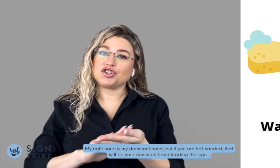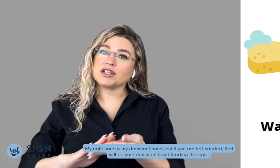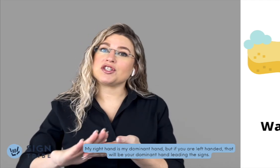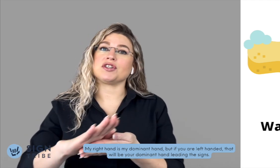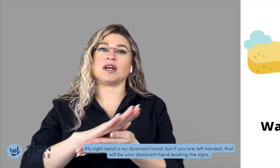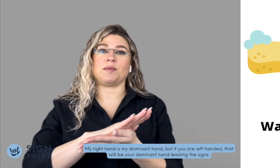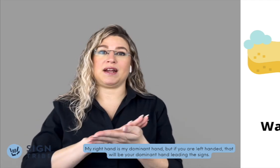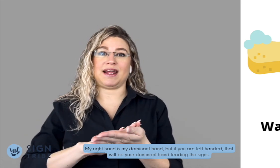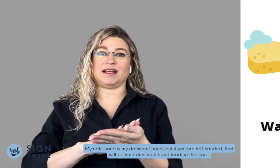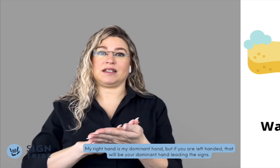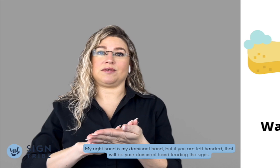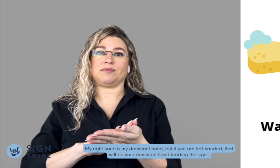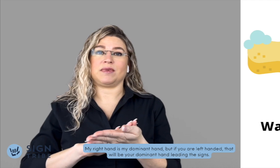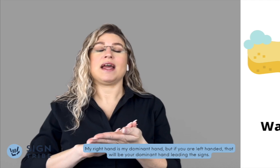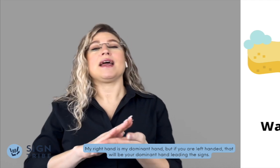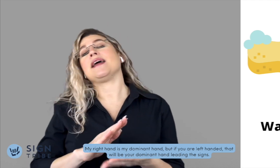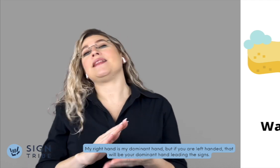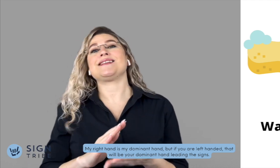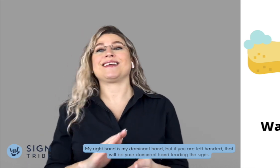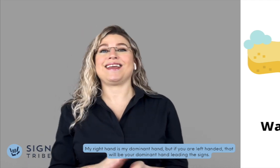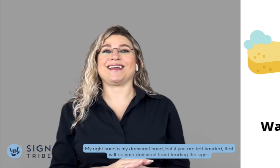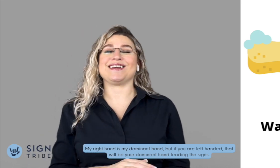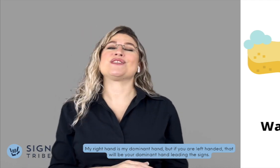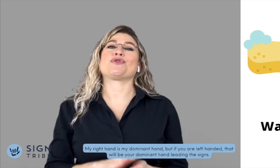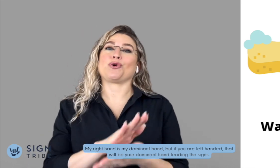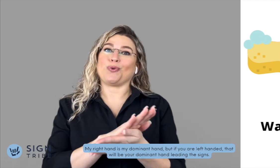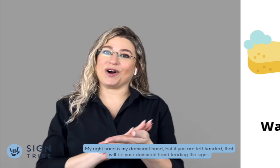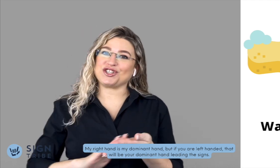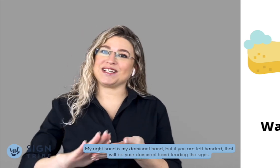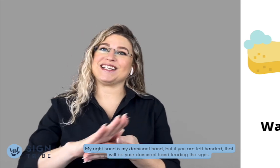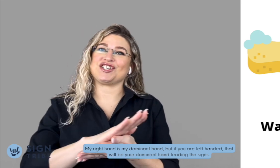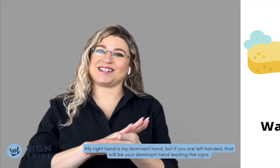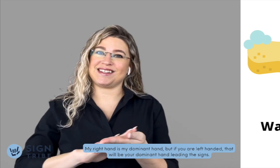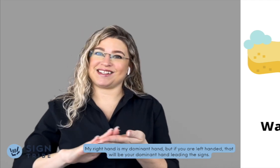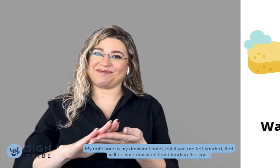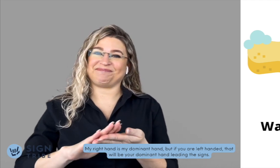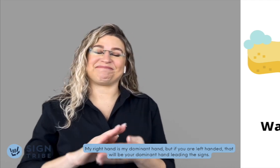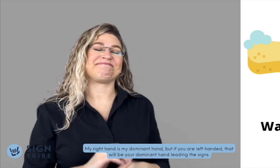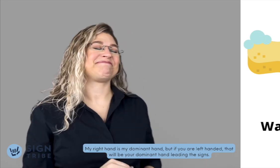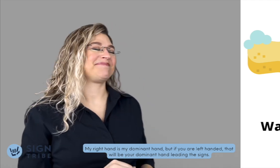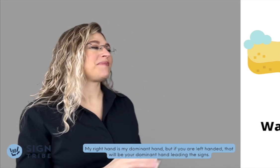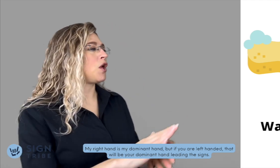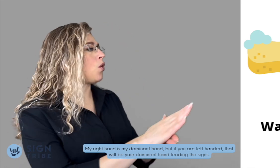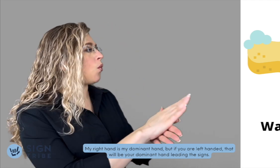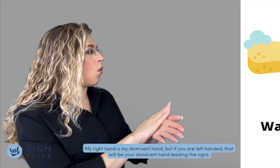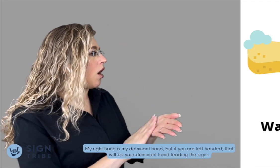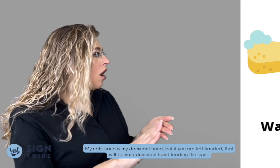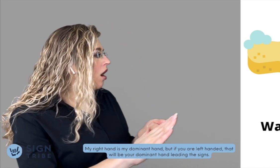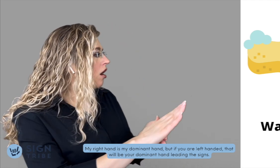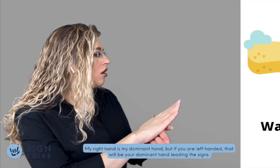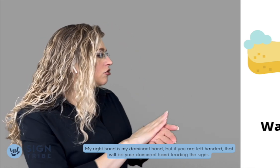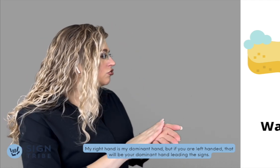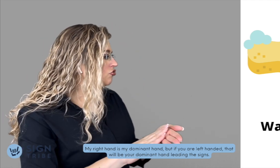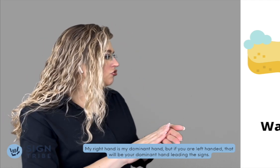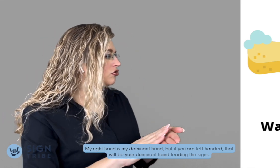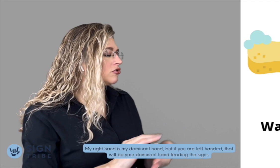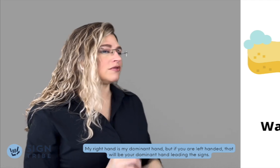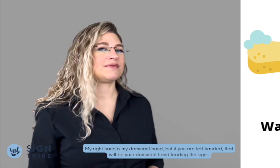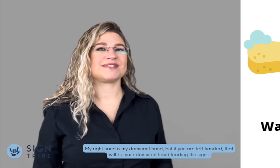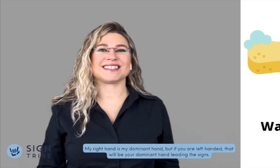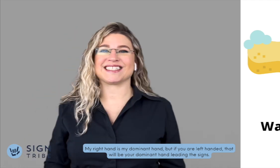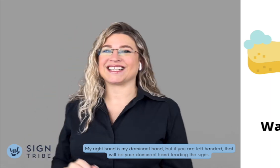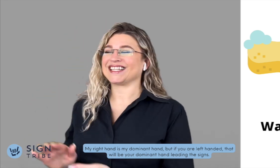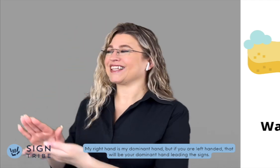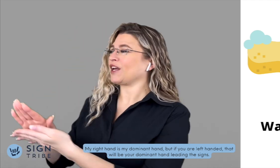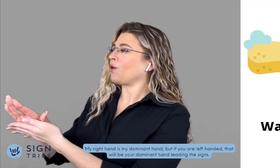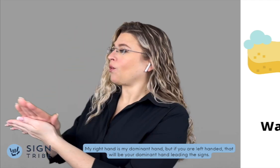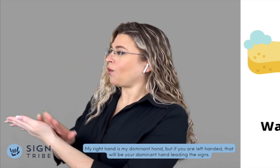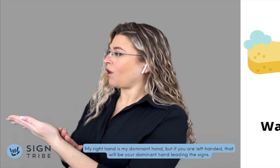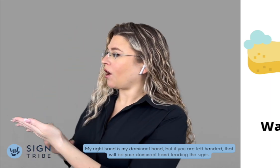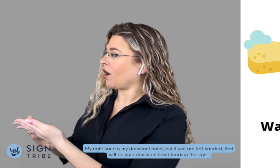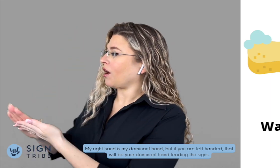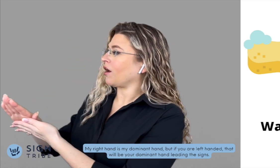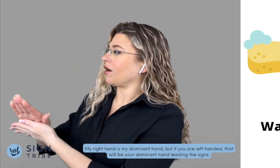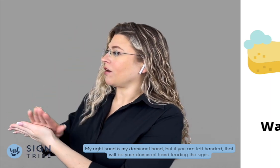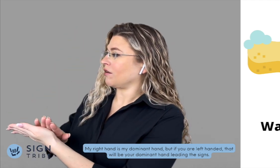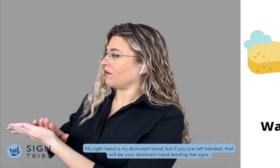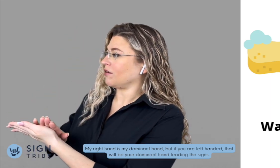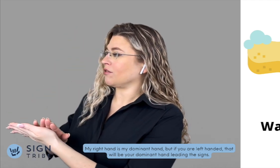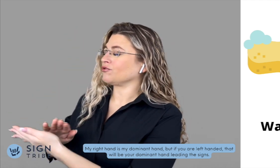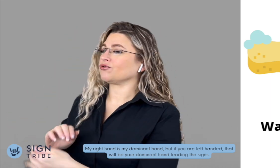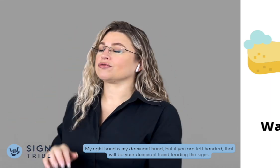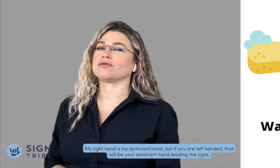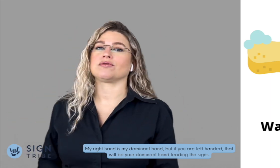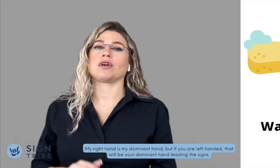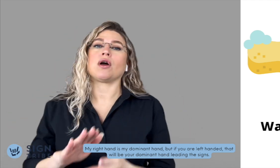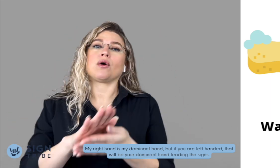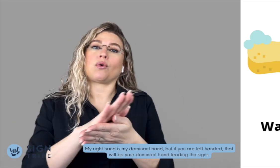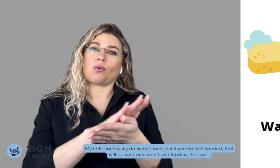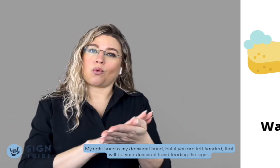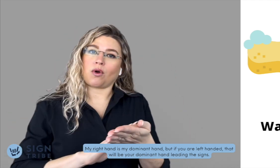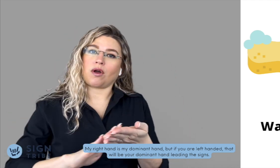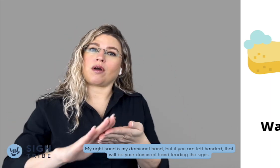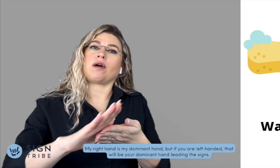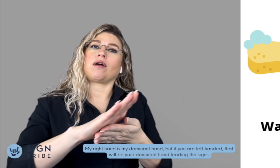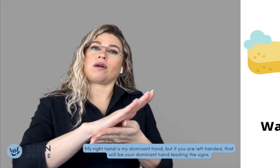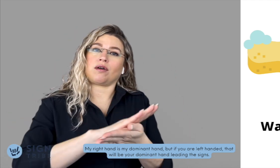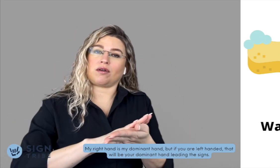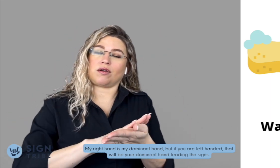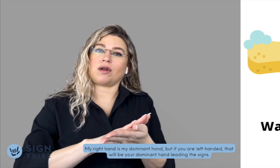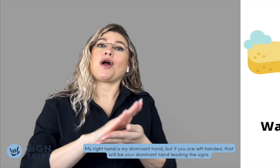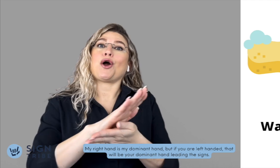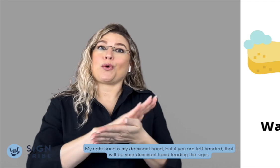Just your dominant hand. And this again is for washing dishes.